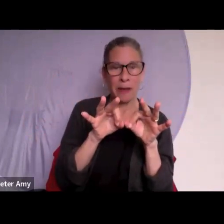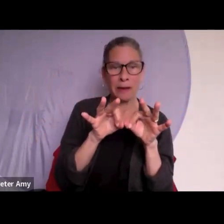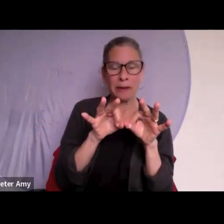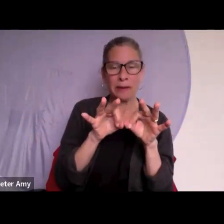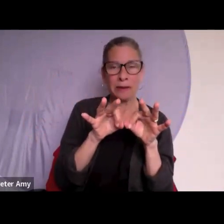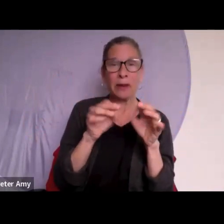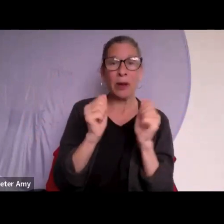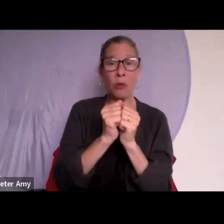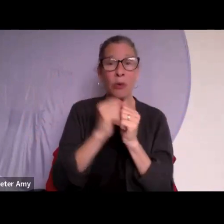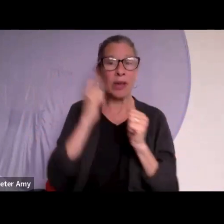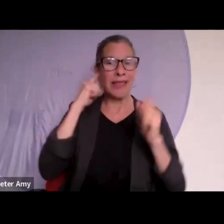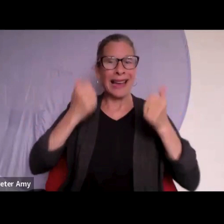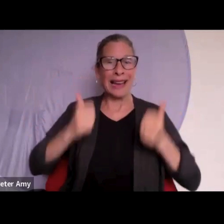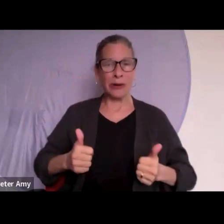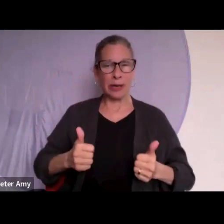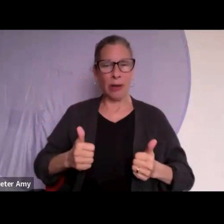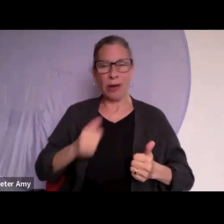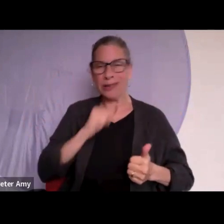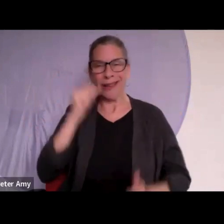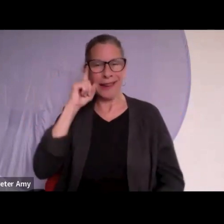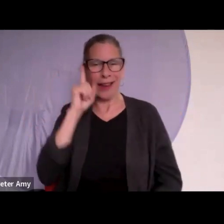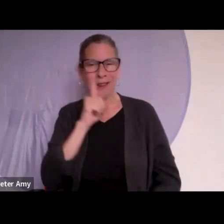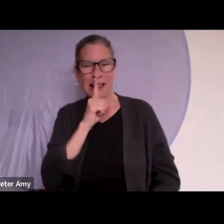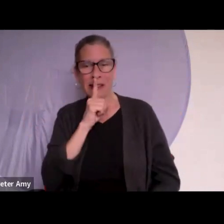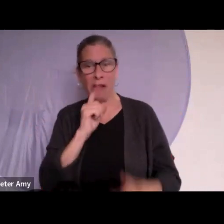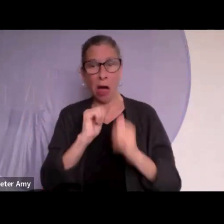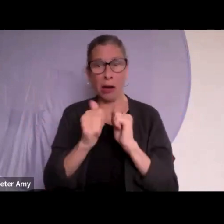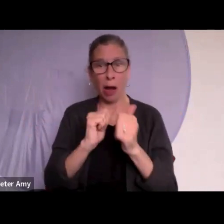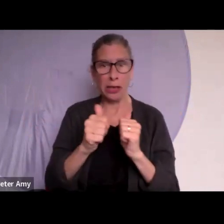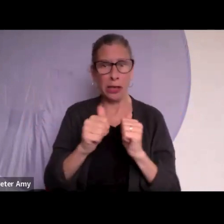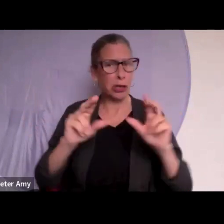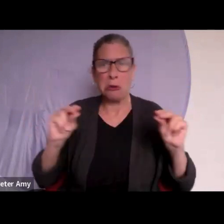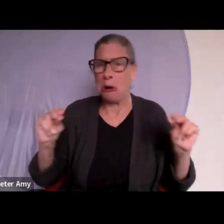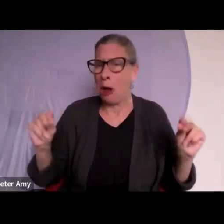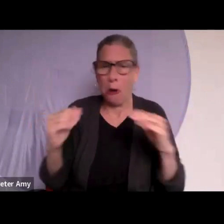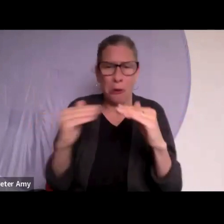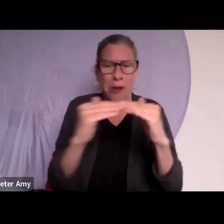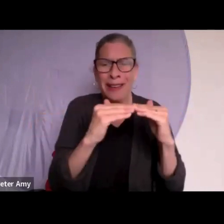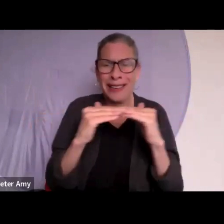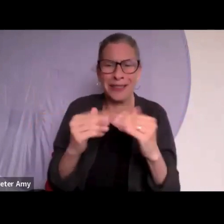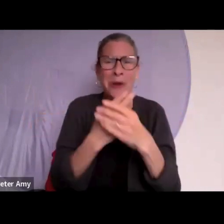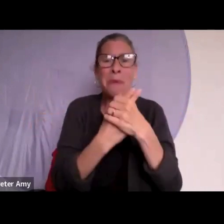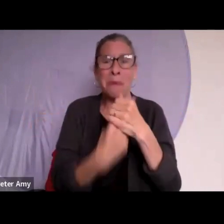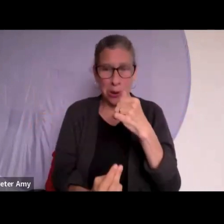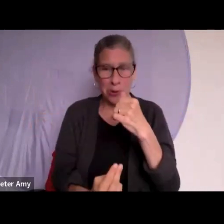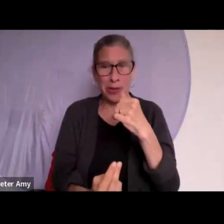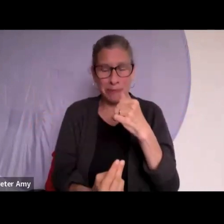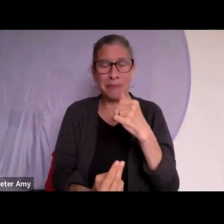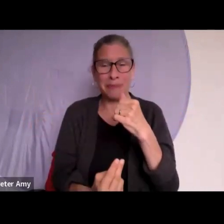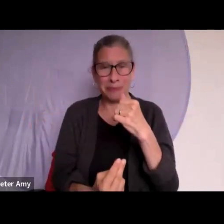loss than deaf. It's not a competition, there should be both and as much as possible. And we try to make that